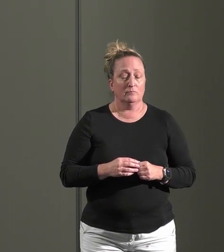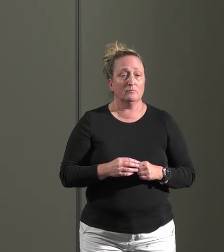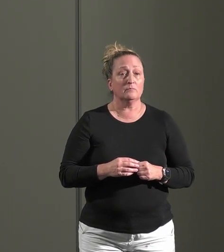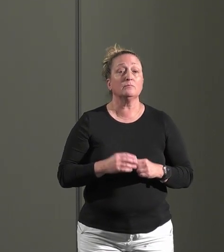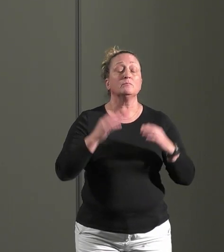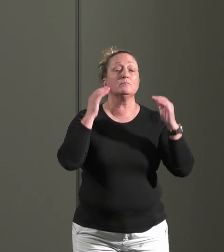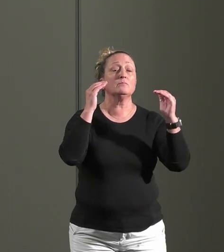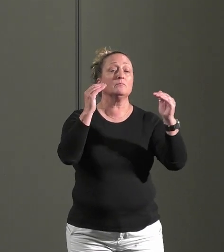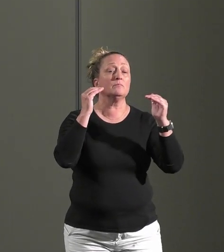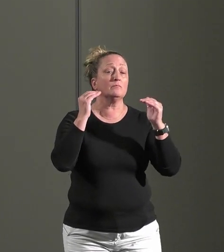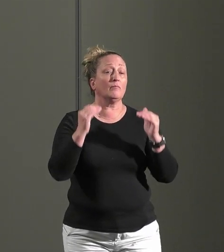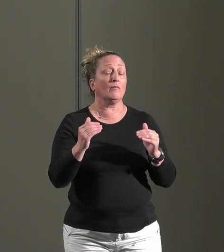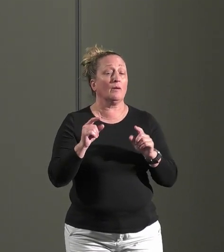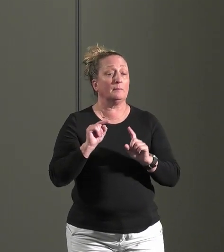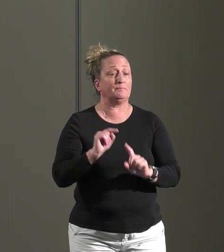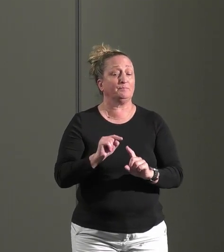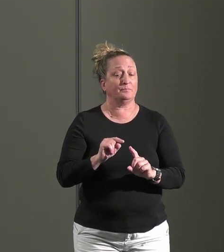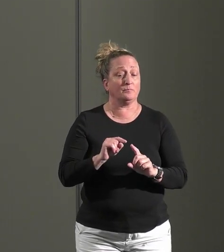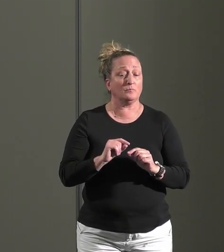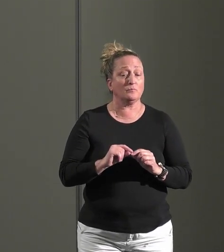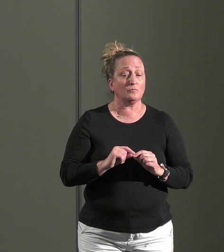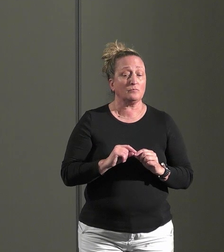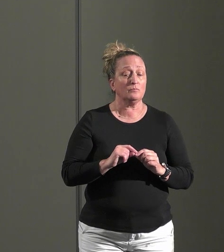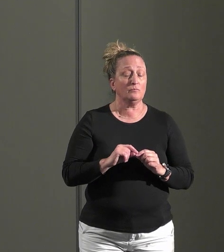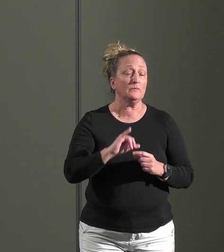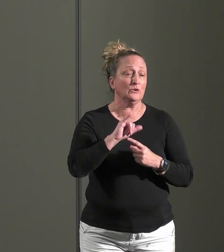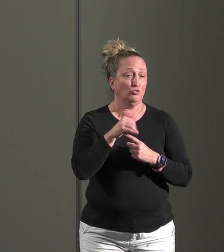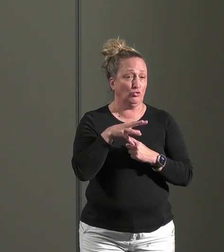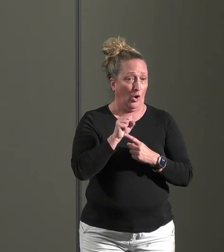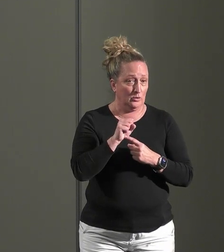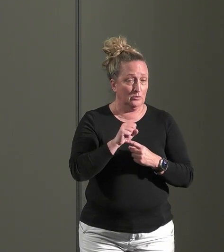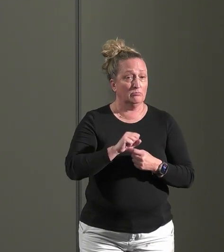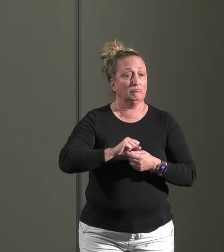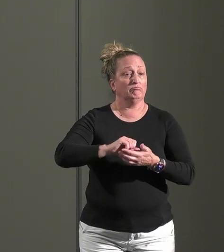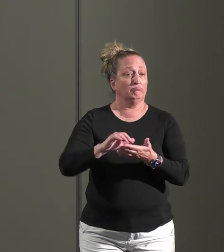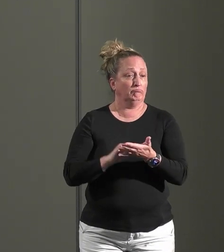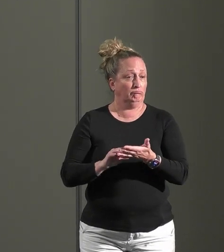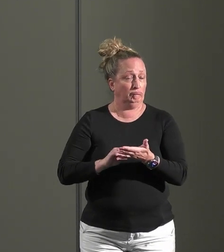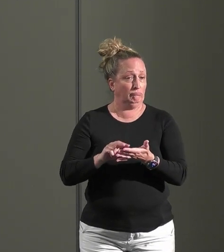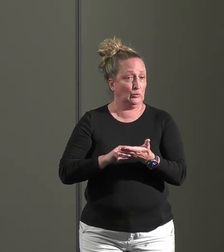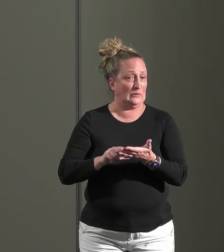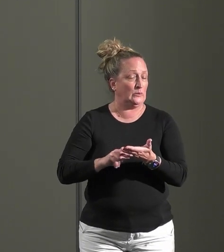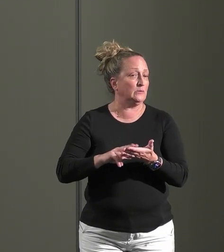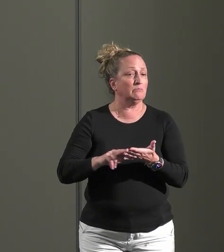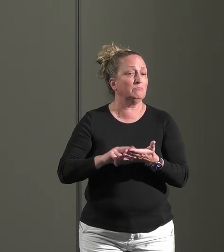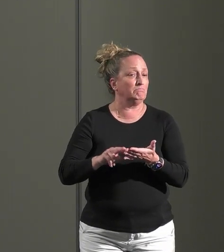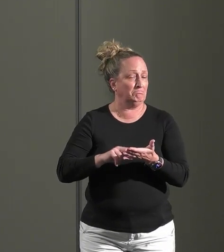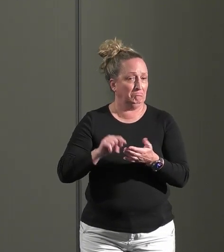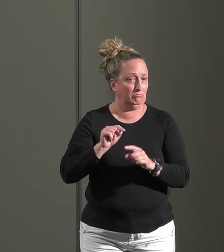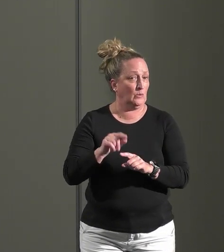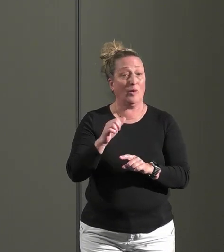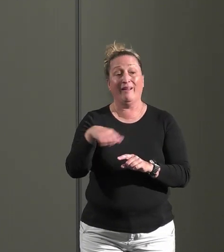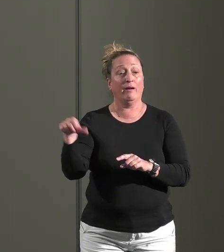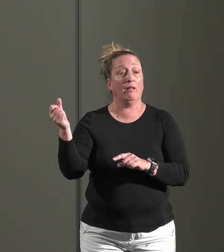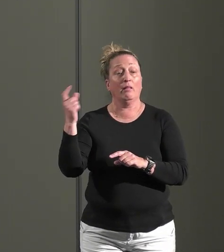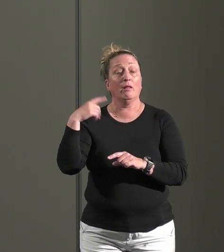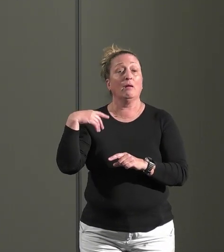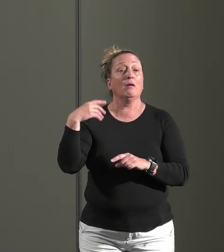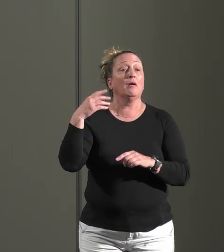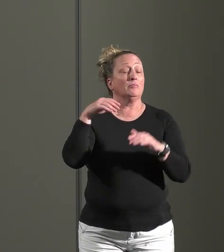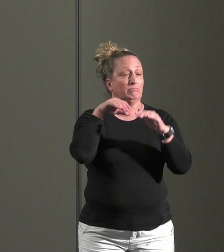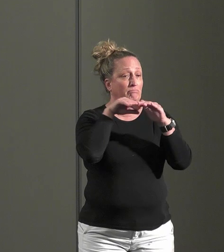The next step was to go to JAWS screen reader or other screen reader take the website to linear